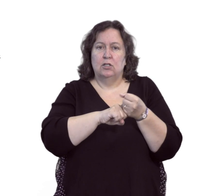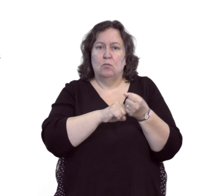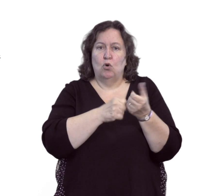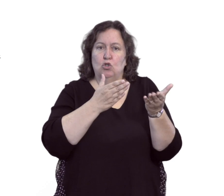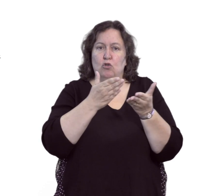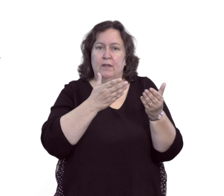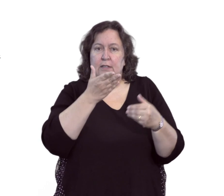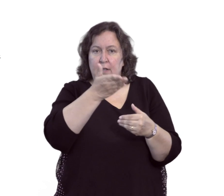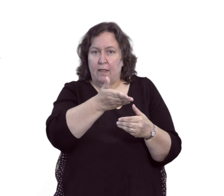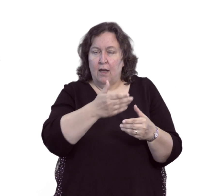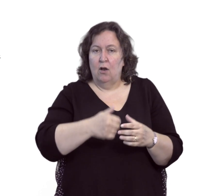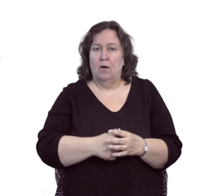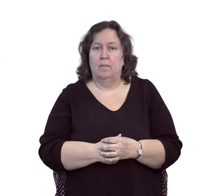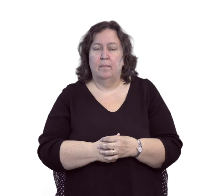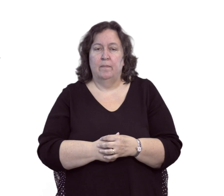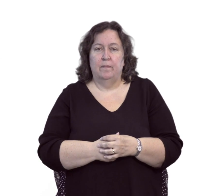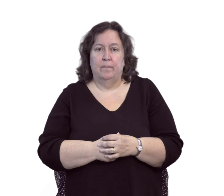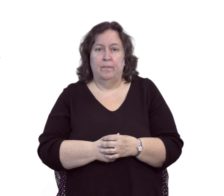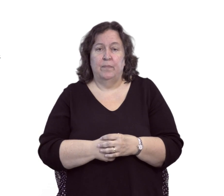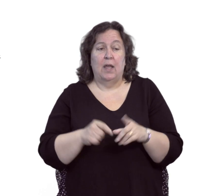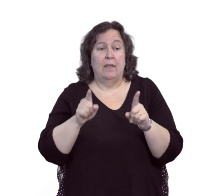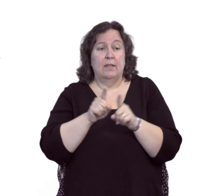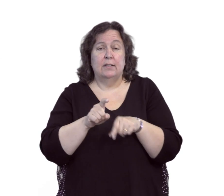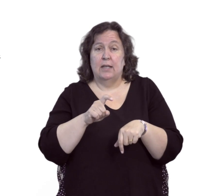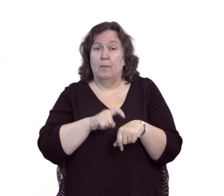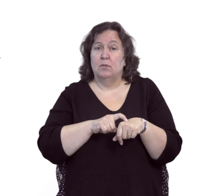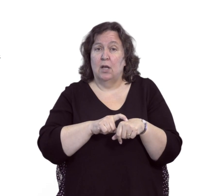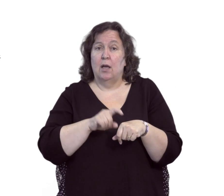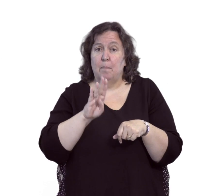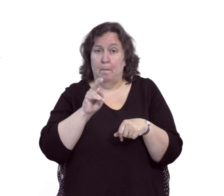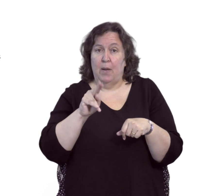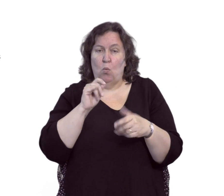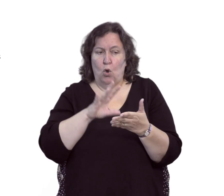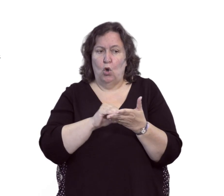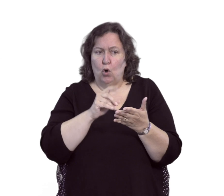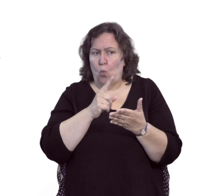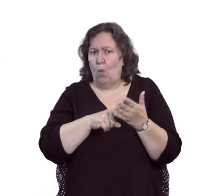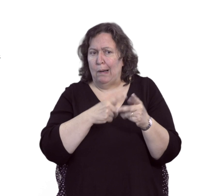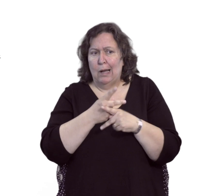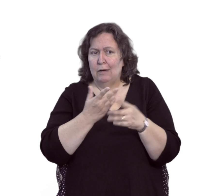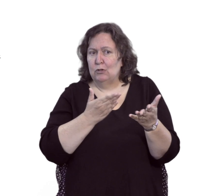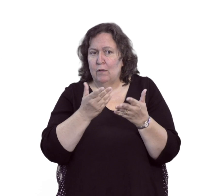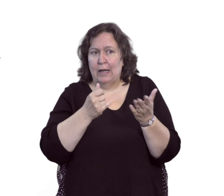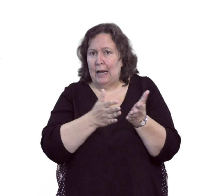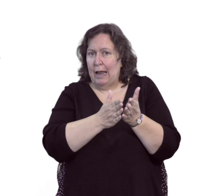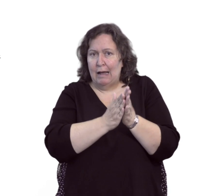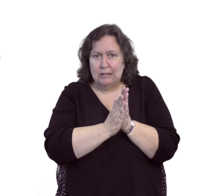why he needs the support services. At the same time, he will learn what they are and watch videos